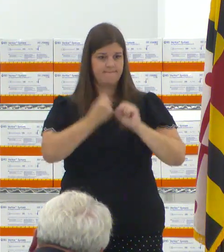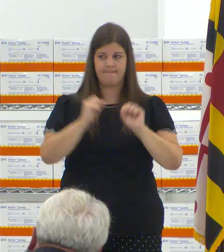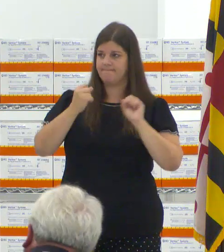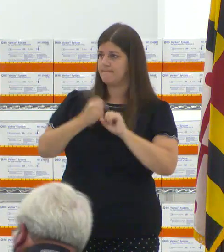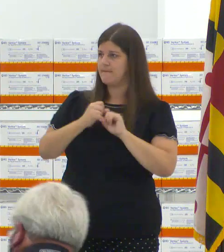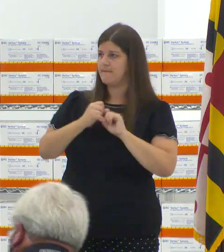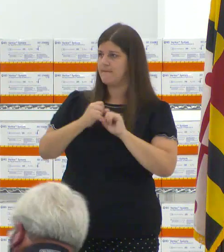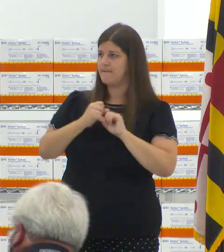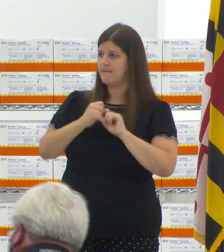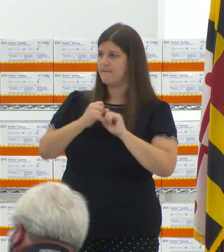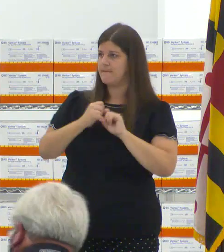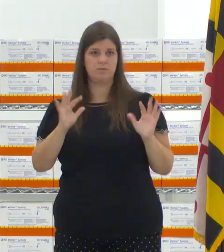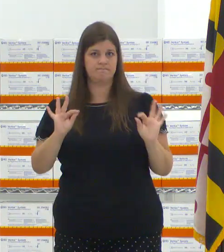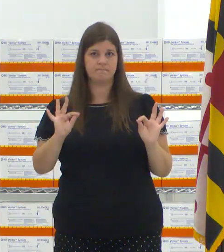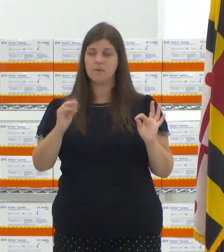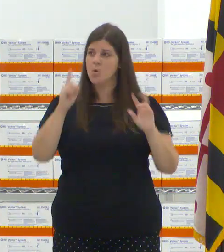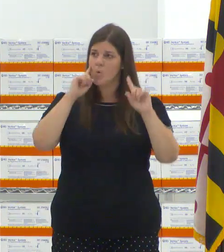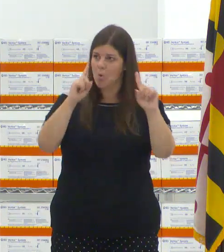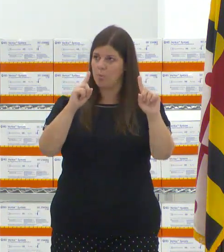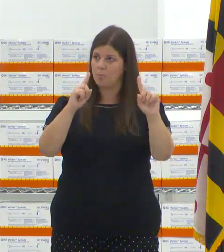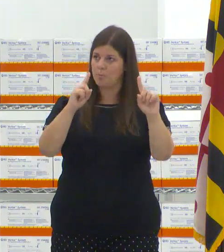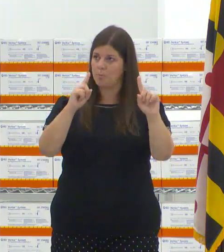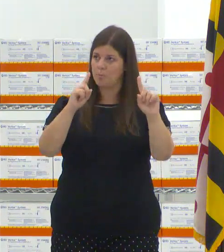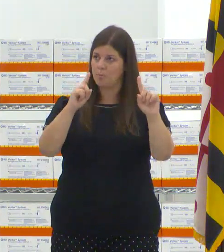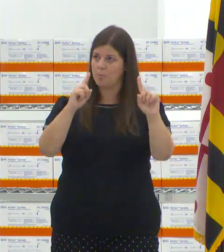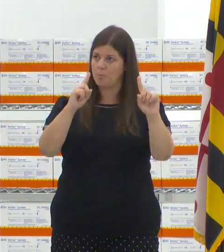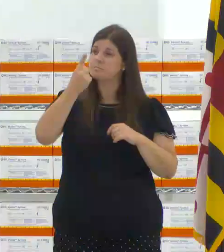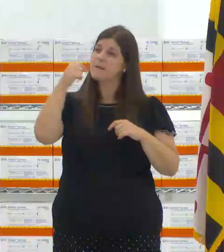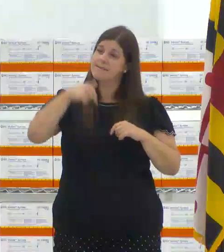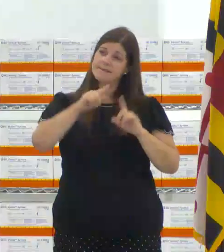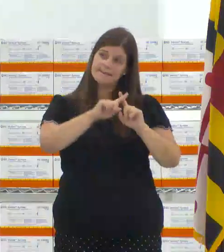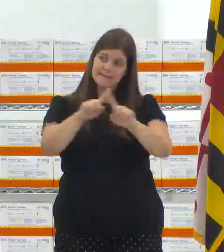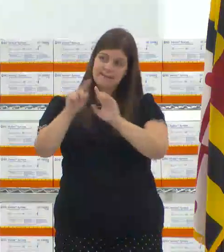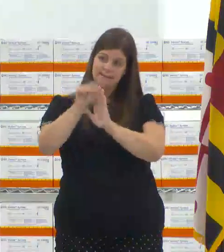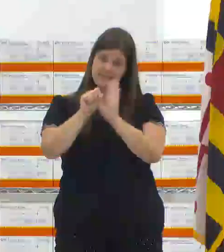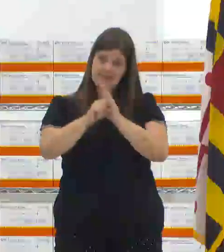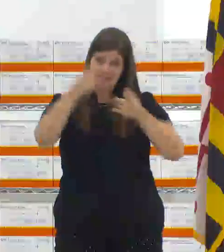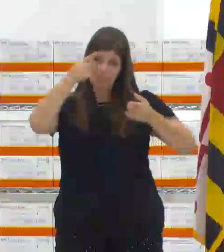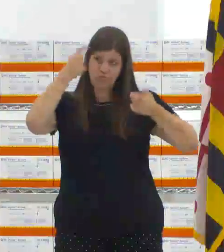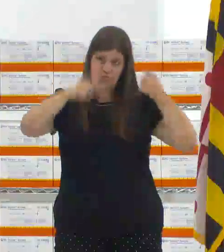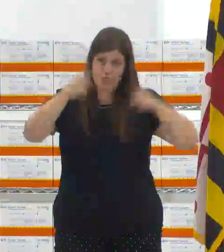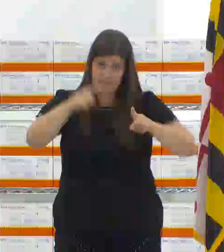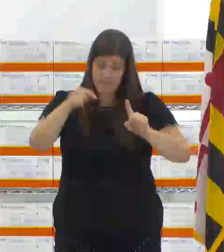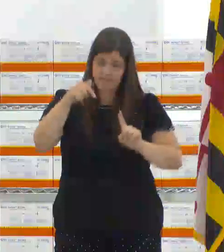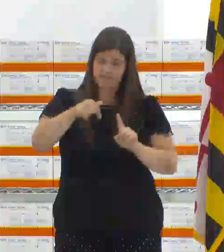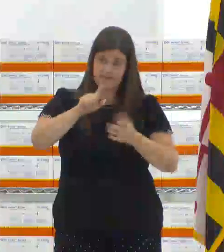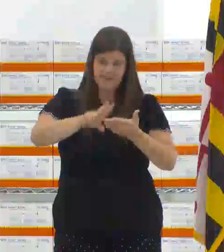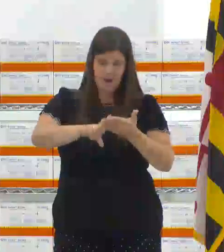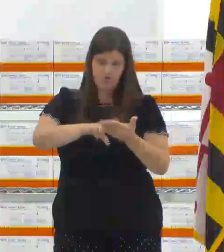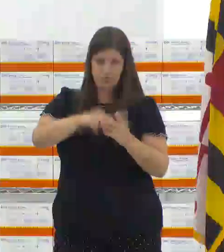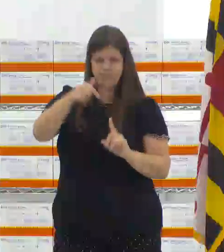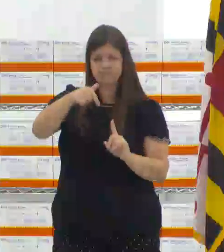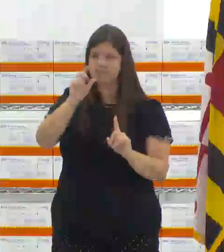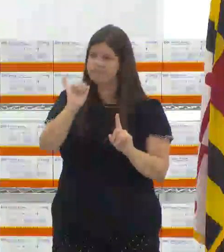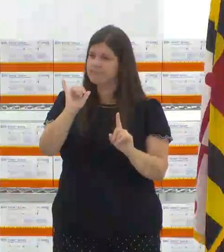Critical to doing so is real public-private who have partnership, and I want to thank our hosts at Becton Dickinson